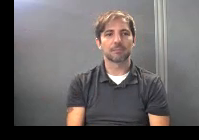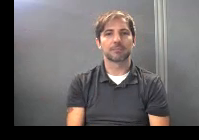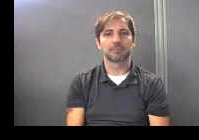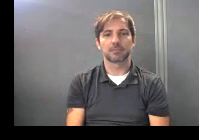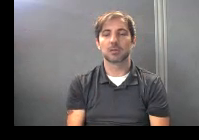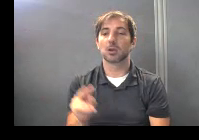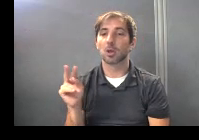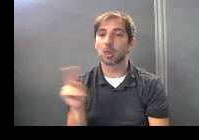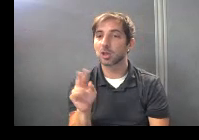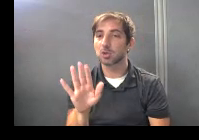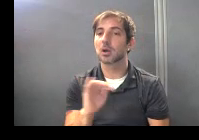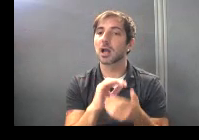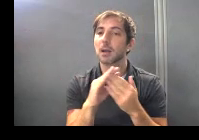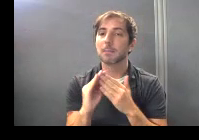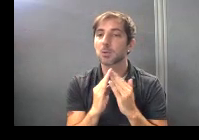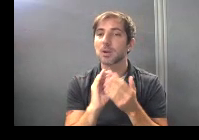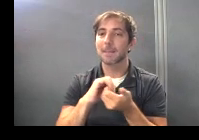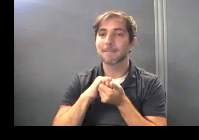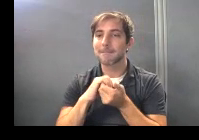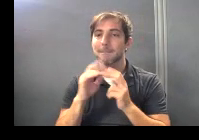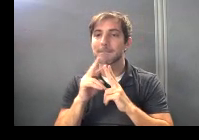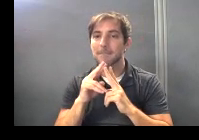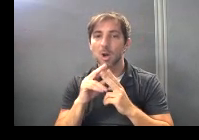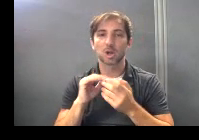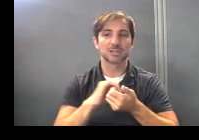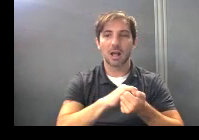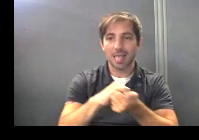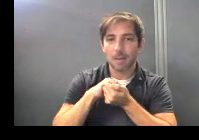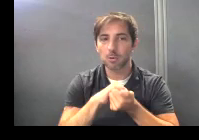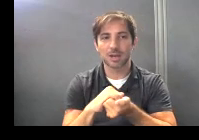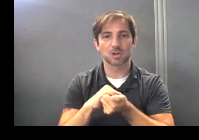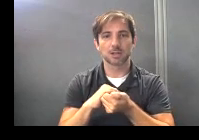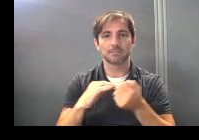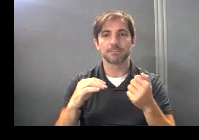ARTS AND DISABILITY ORGANIZATIONS VSA AFFILIATES, A LOT HAVE CHANGED THEIR NAMES, MANY HAVE